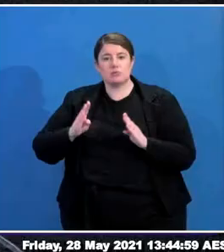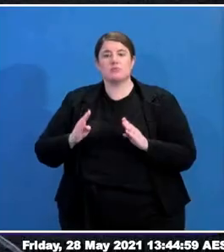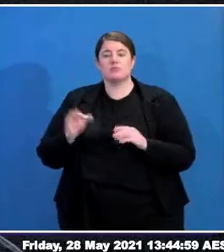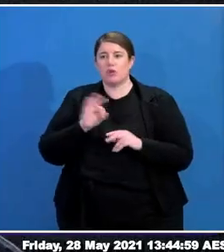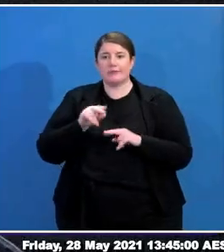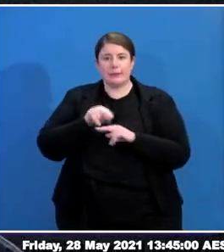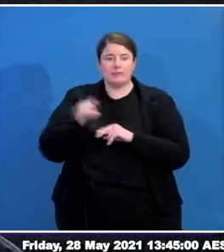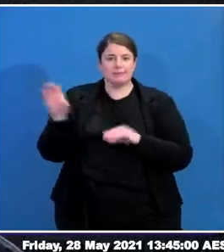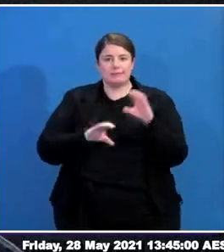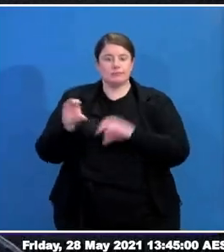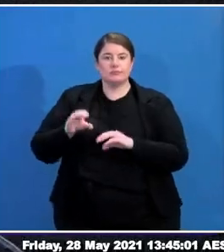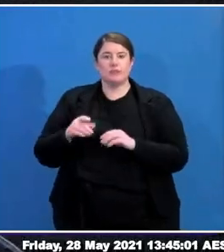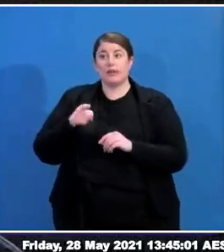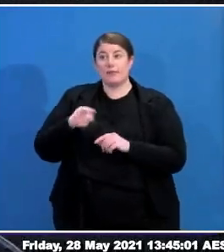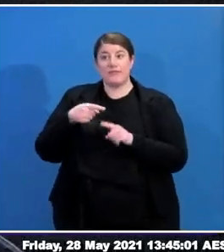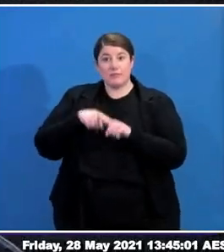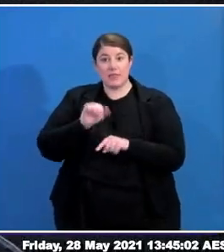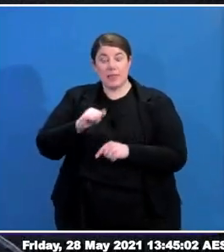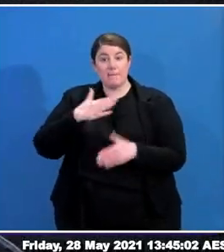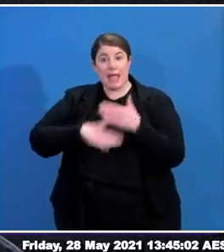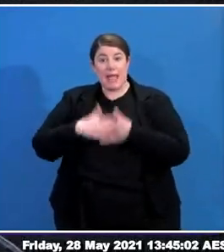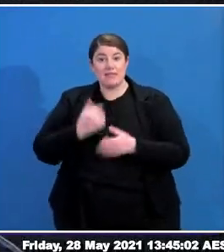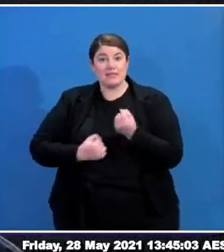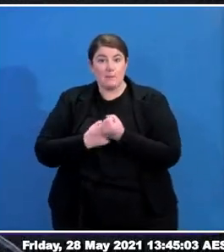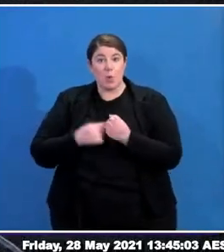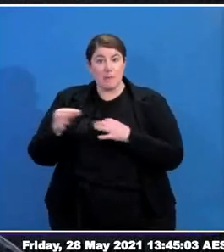that the roster reflects behaviour support plans, those type of inputs,